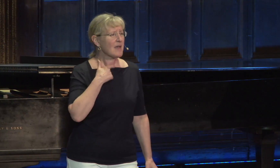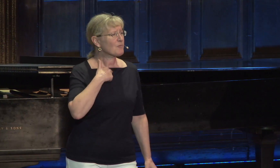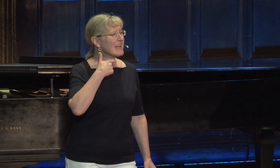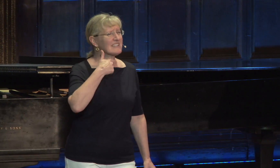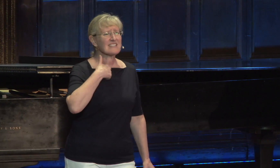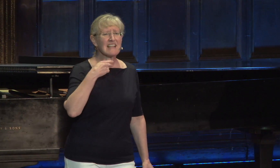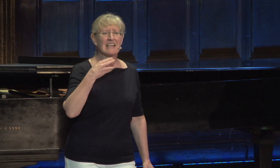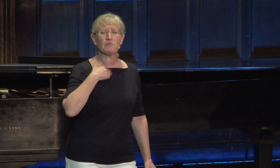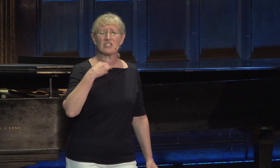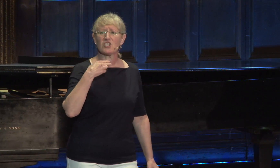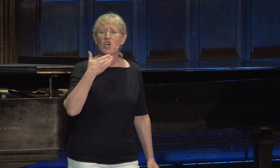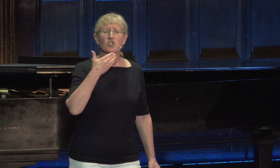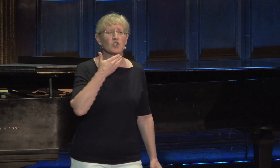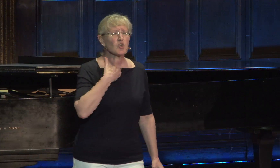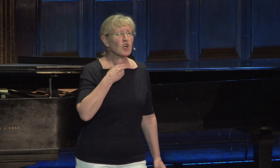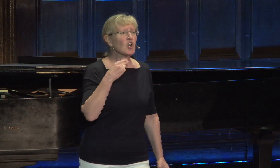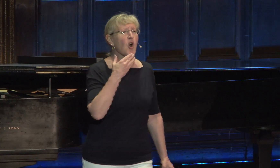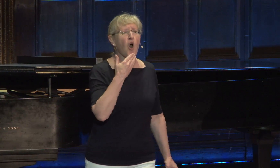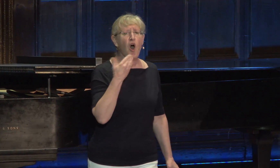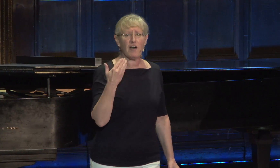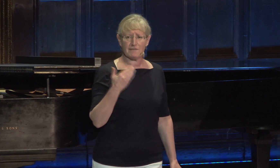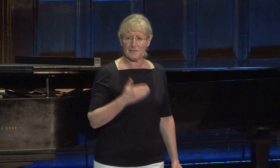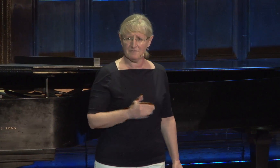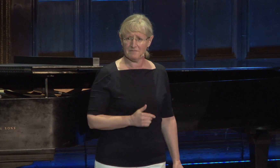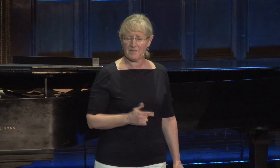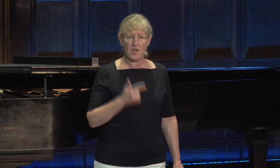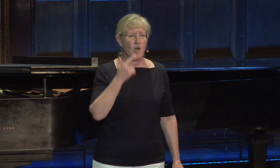and Bradley's language took off.